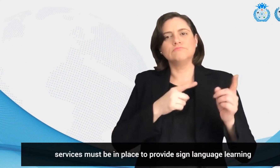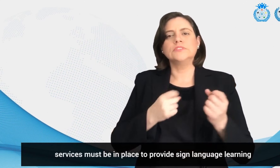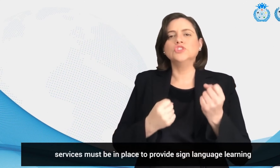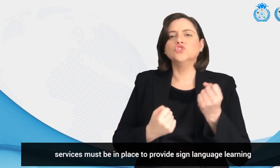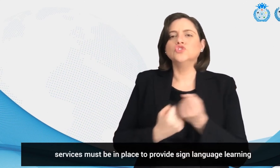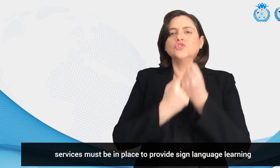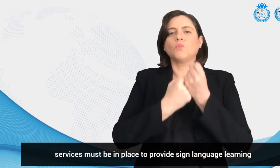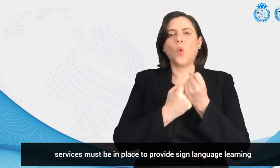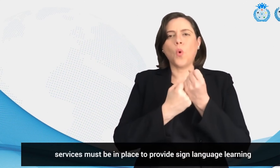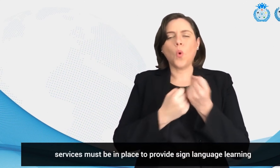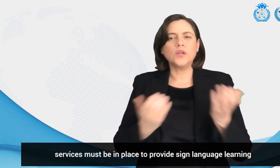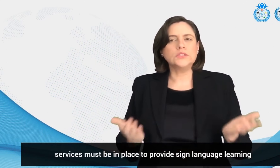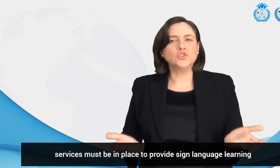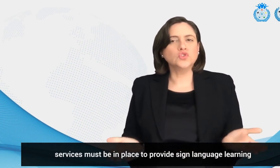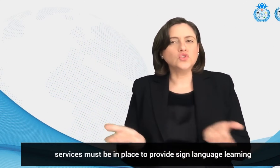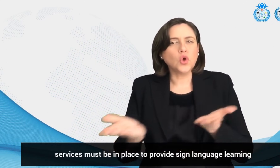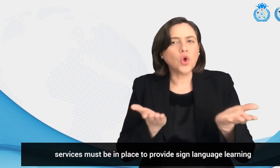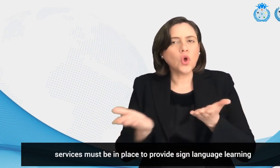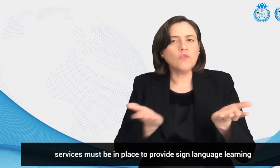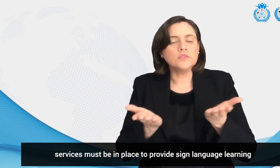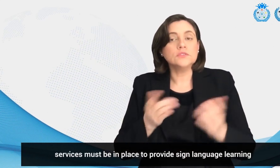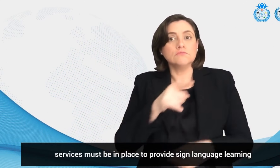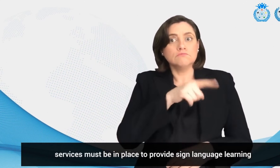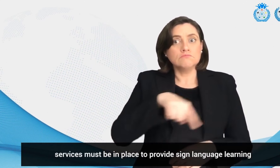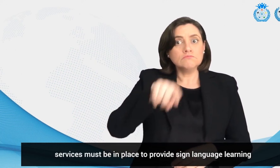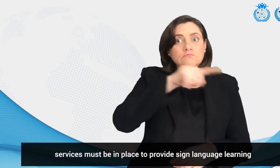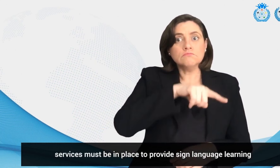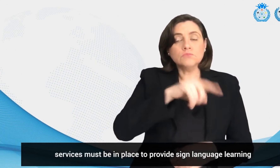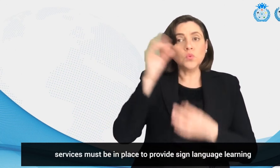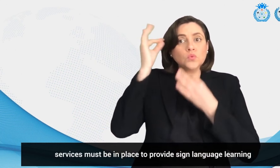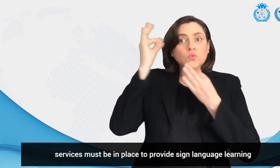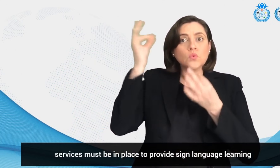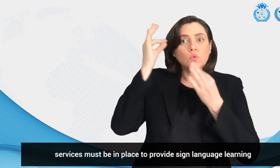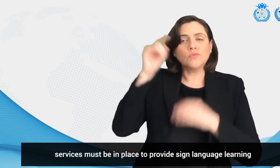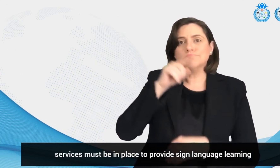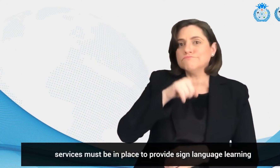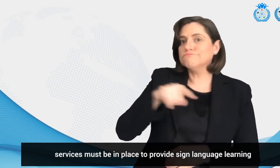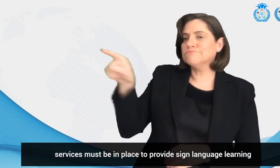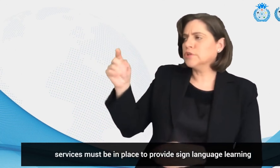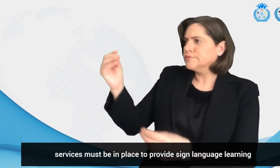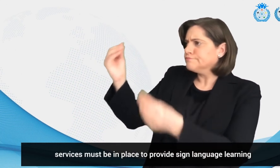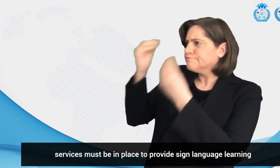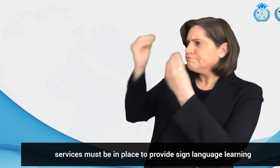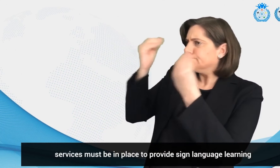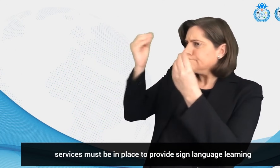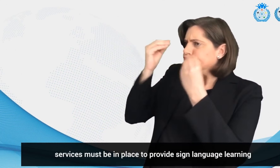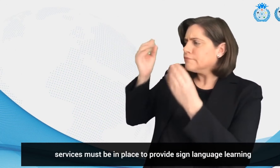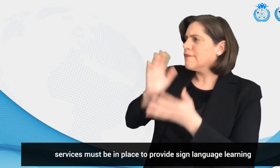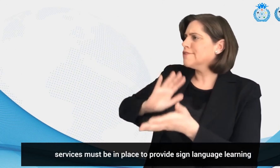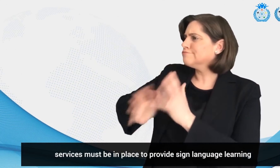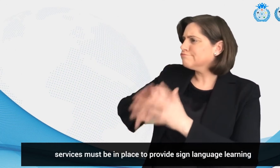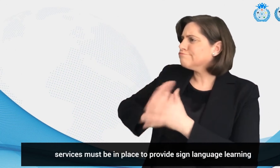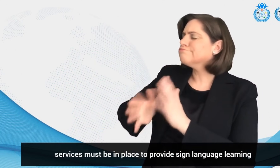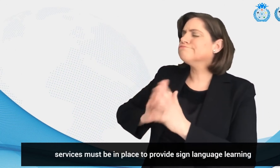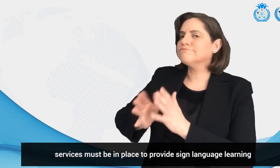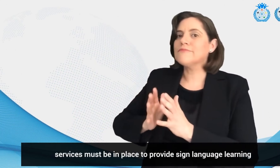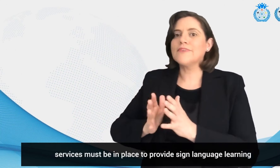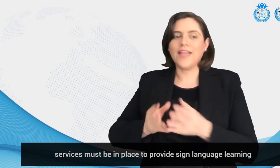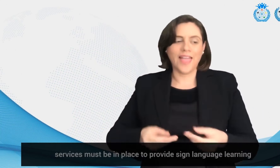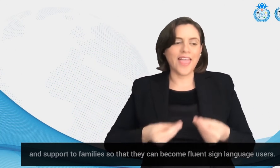services must be in place must be in place to provide to provide sign language learning